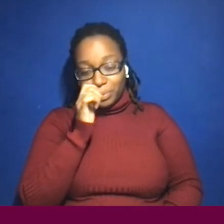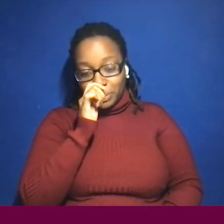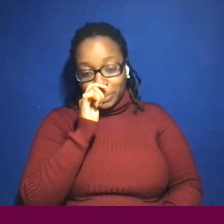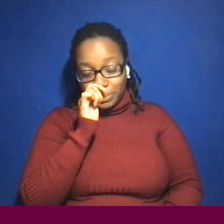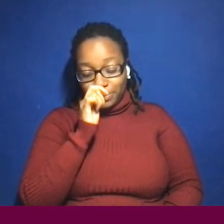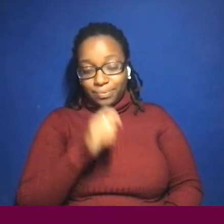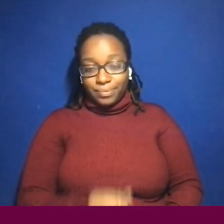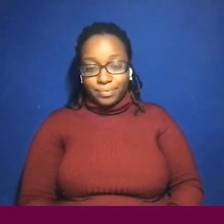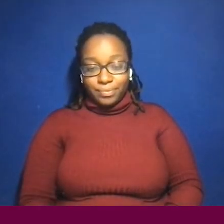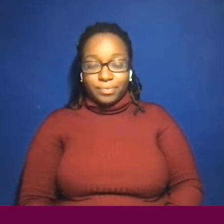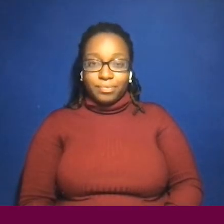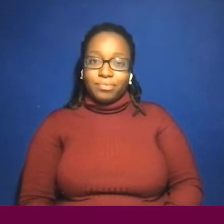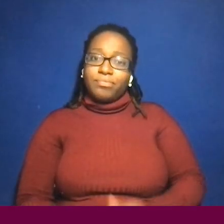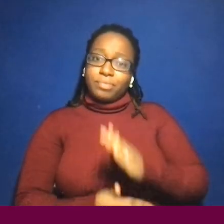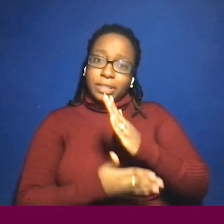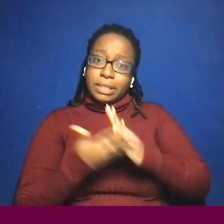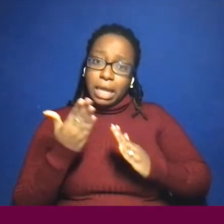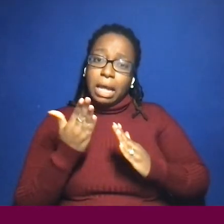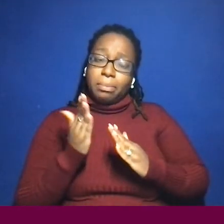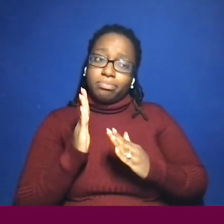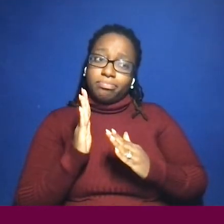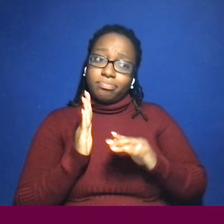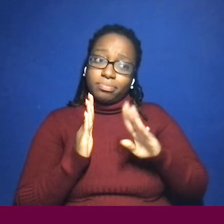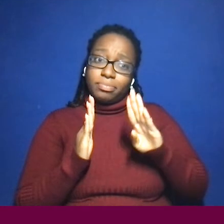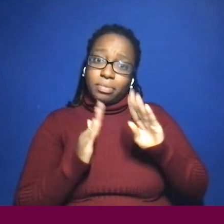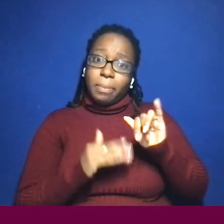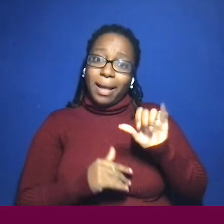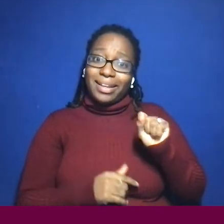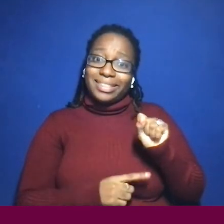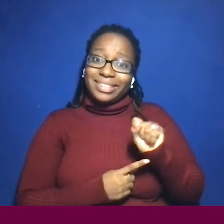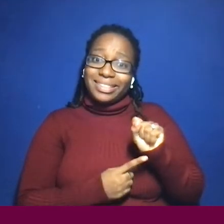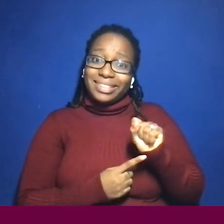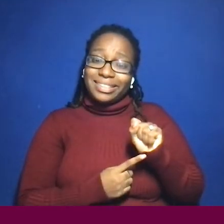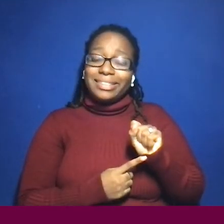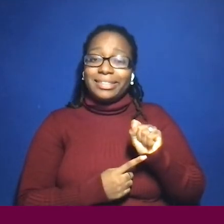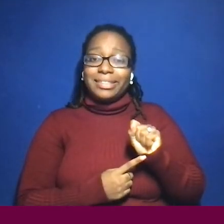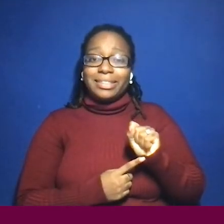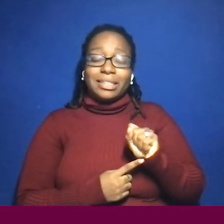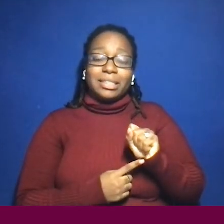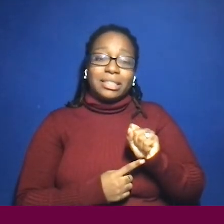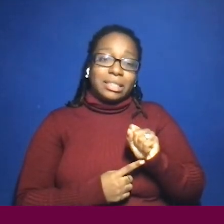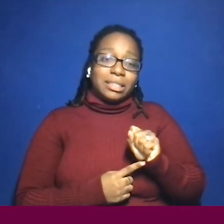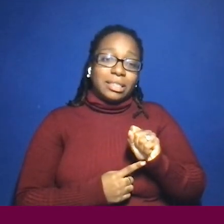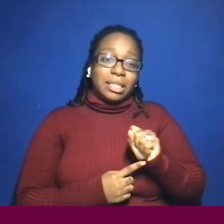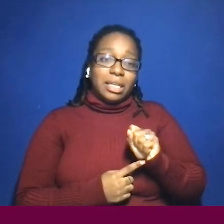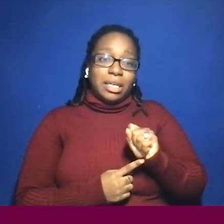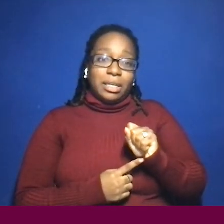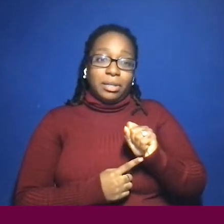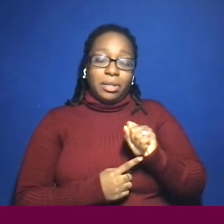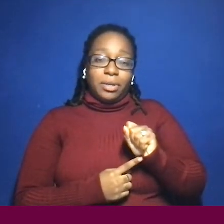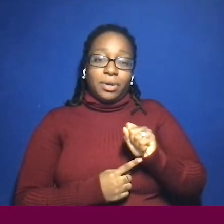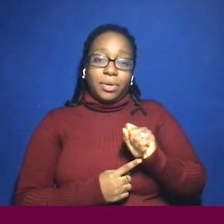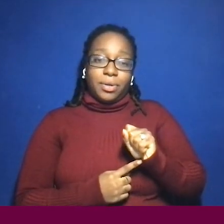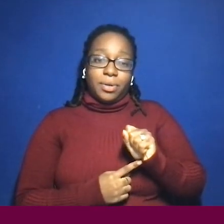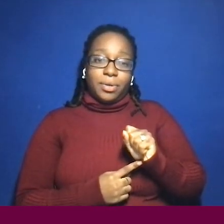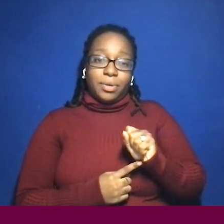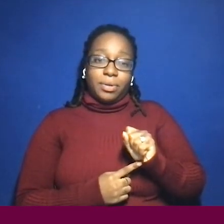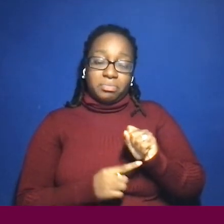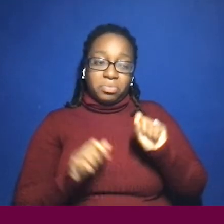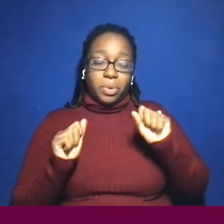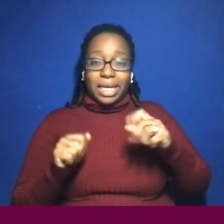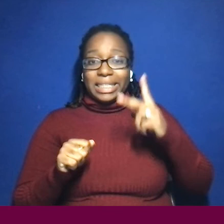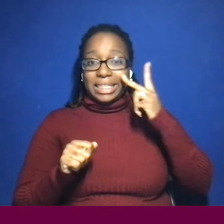And there were some baked-in biases that would have amplified the potential disparities,